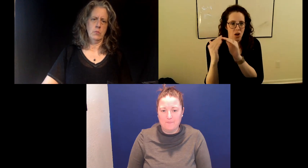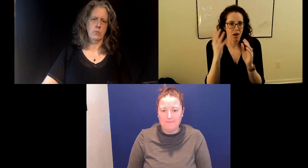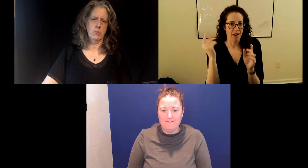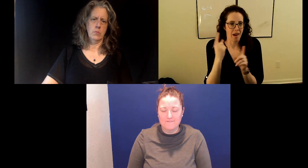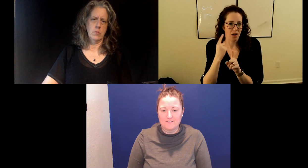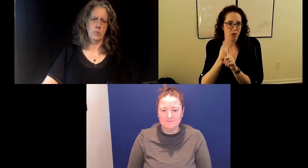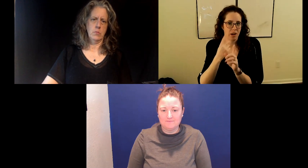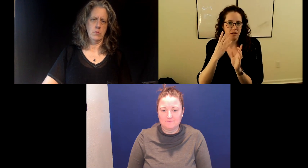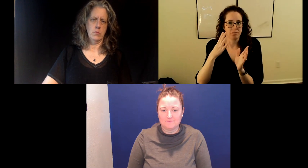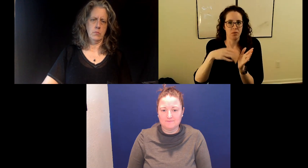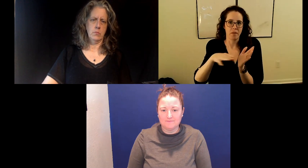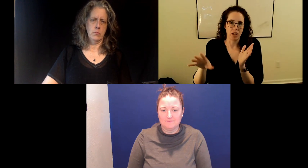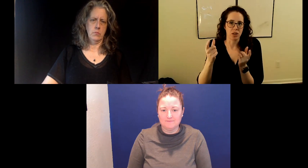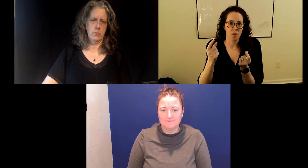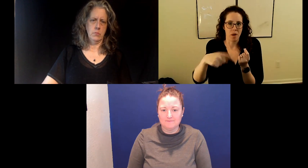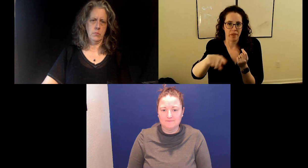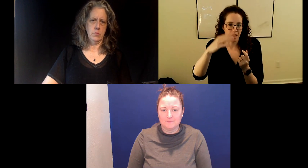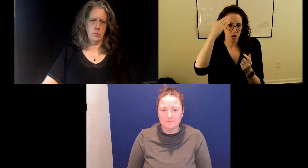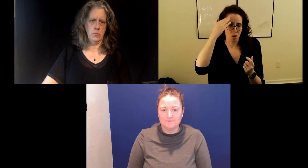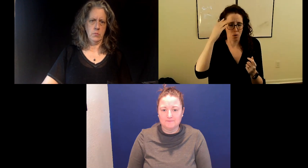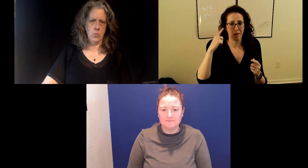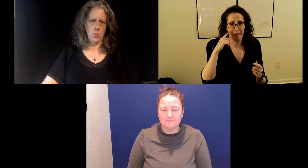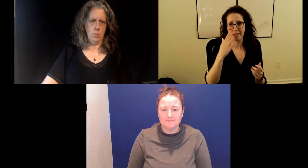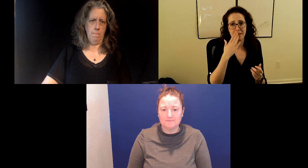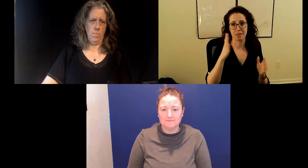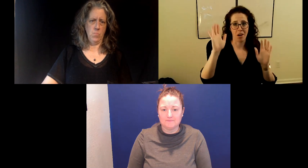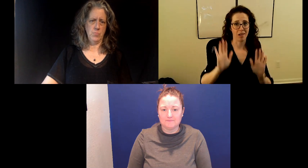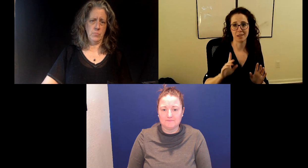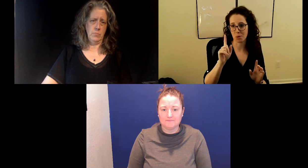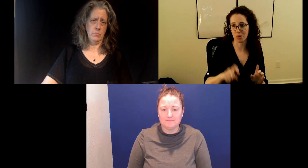and how do we analyze the students how do we evaluate the students fairly and i think